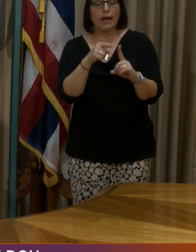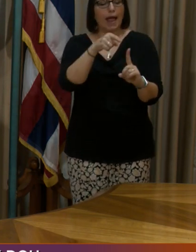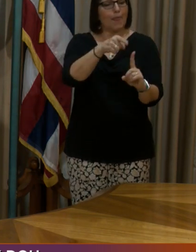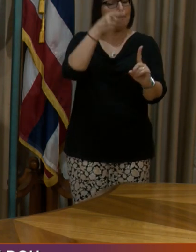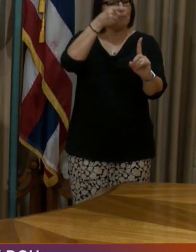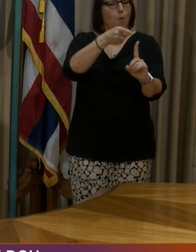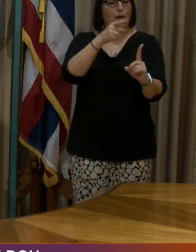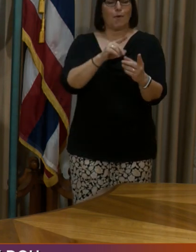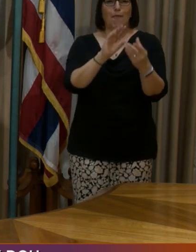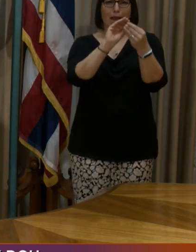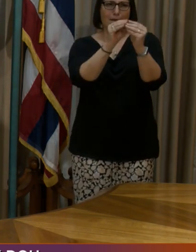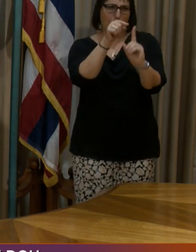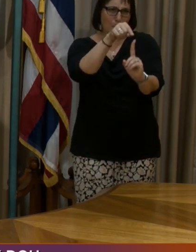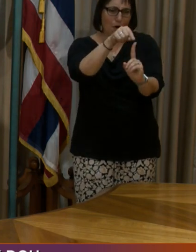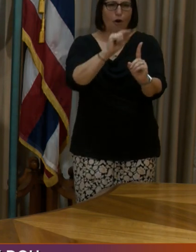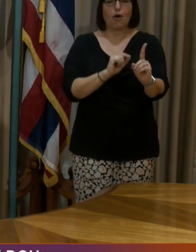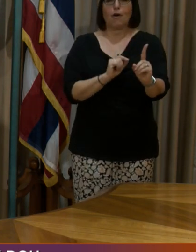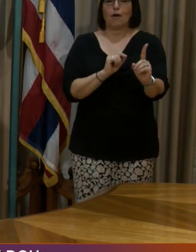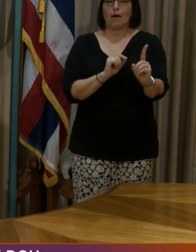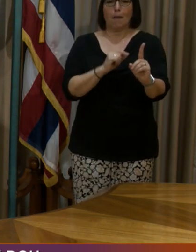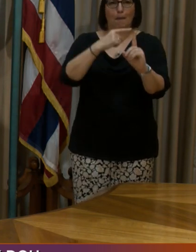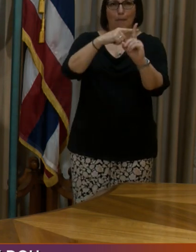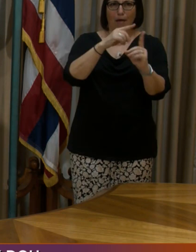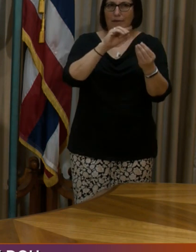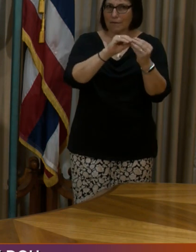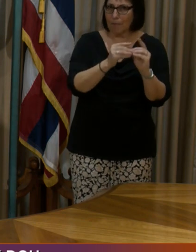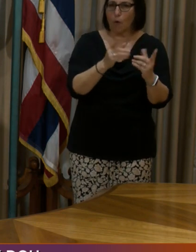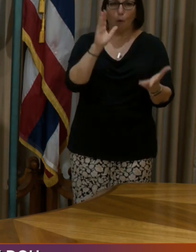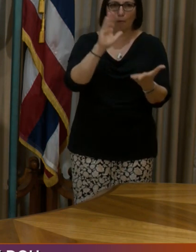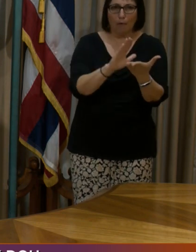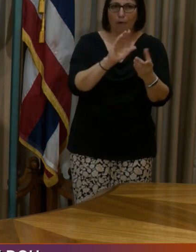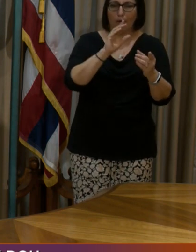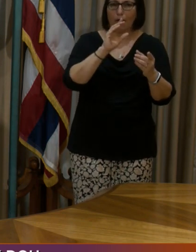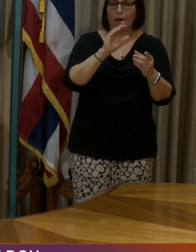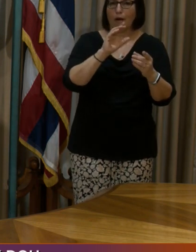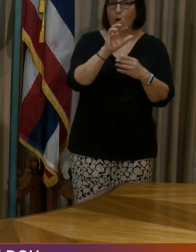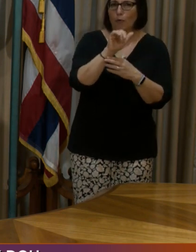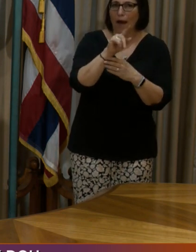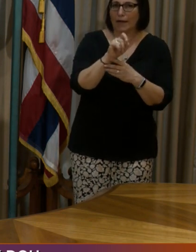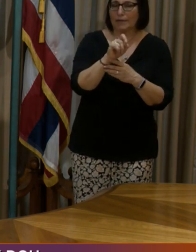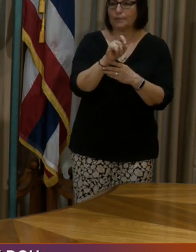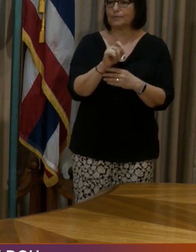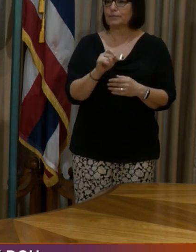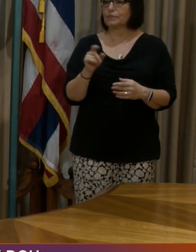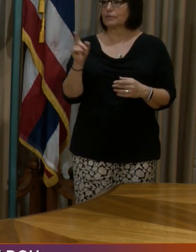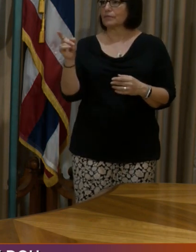EXAMPLES OF WHAT WOULD CONSTITUTE CLOSING AND OR WHAT WOULD TRIGGER SCHOOLS TO BE ABLE